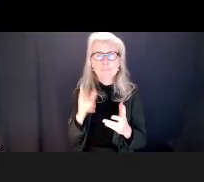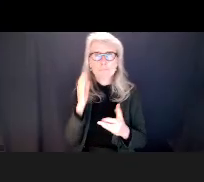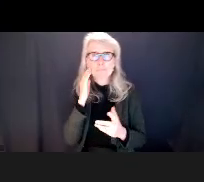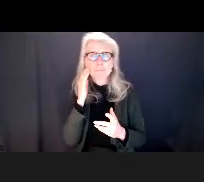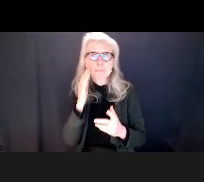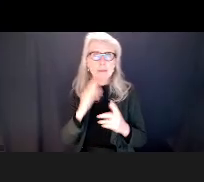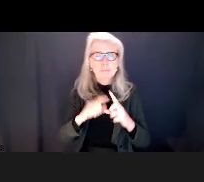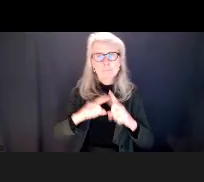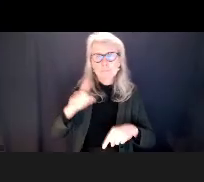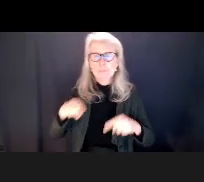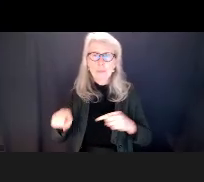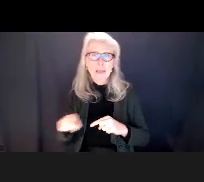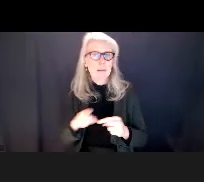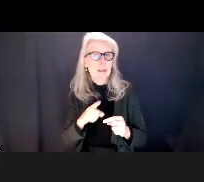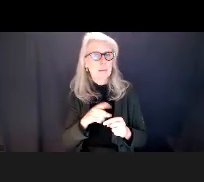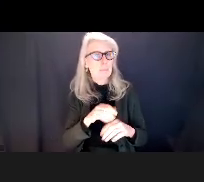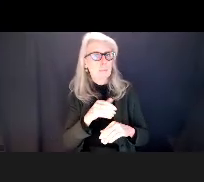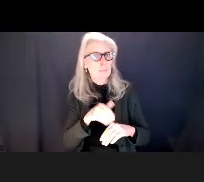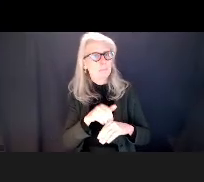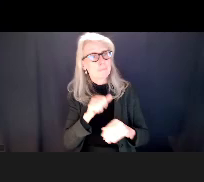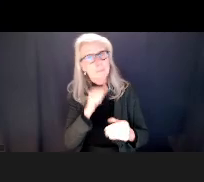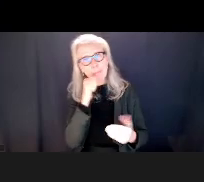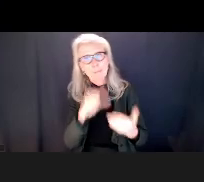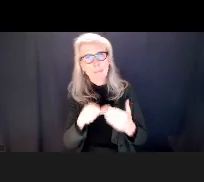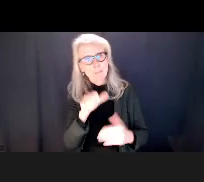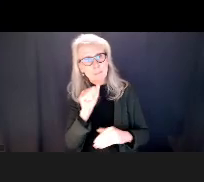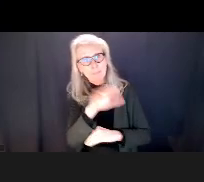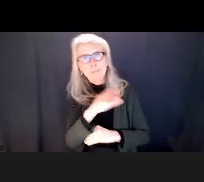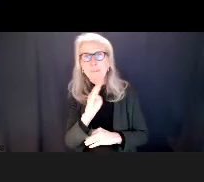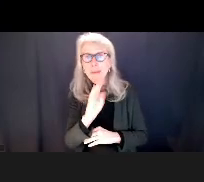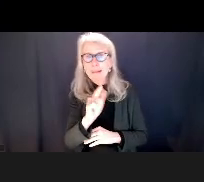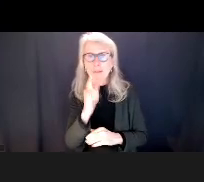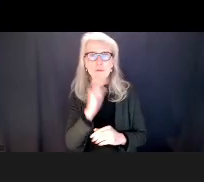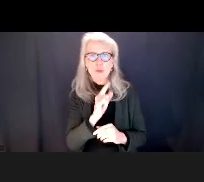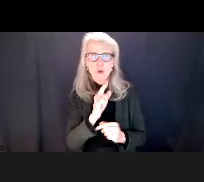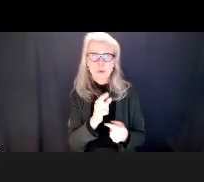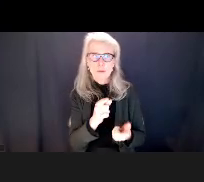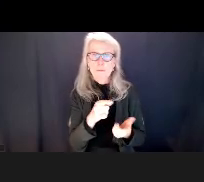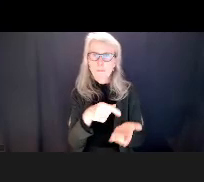billing clients directly for their hours, rather than just like being tasked with providing the